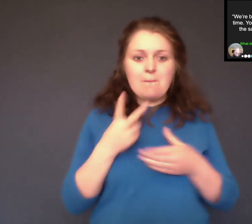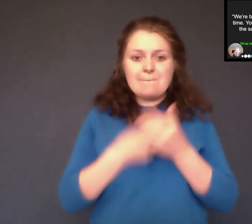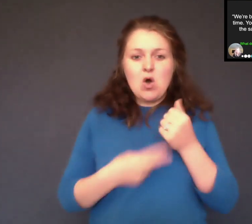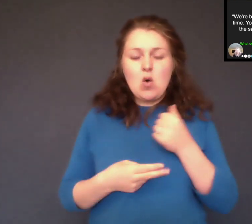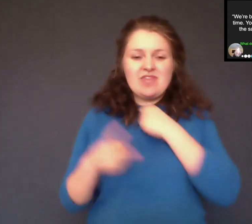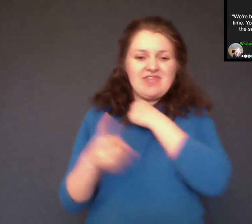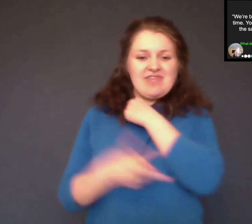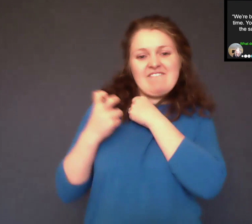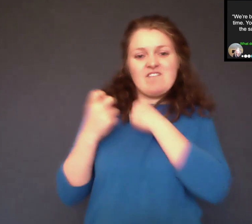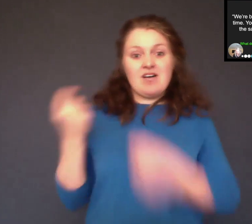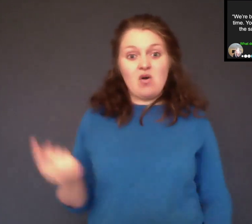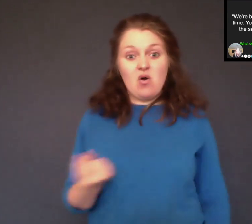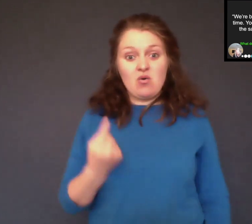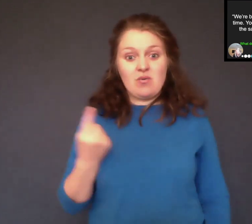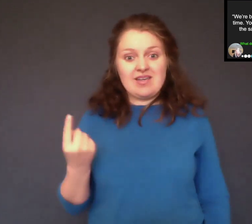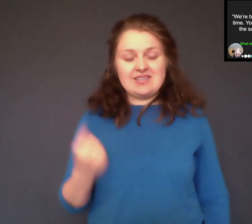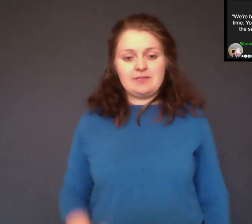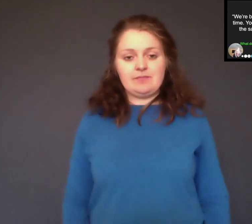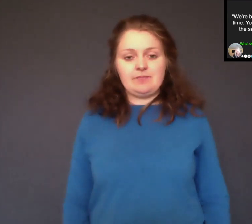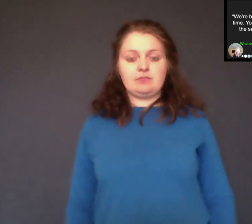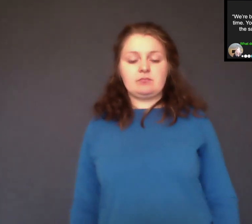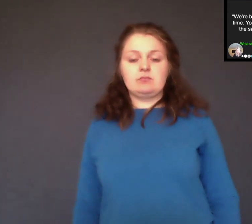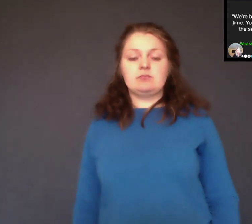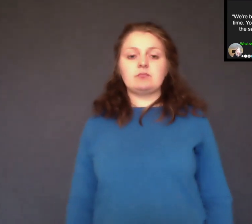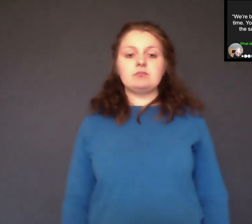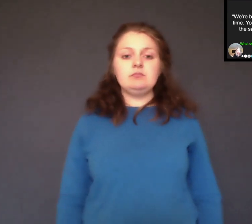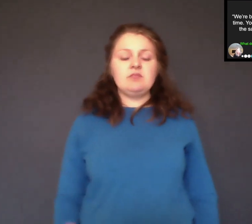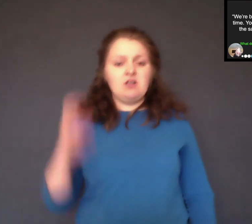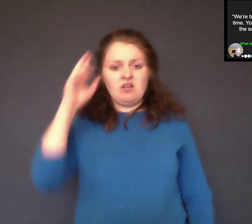repulsive as it was to think to himself in any way similar to this monster